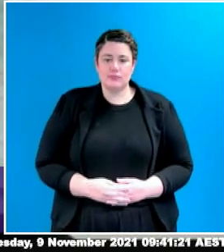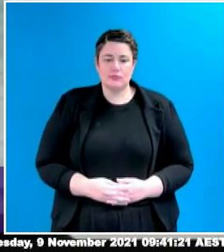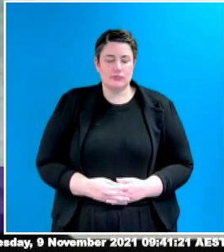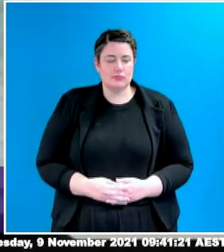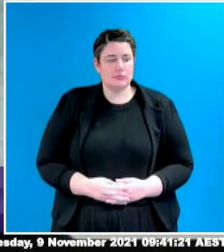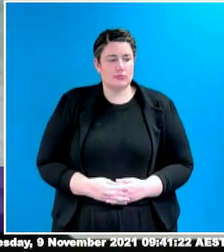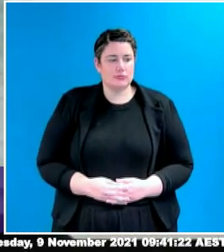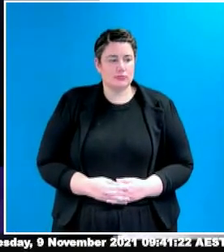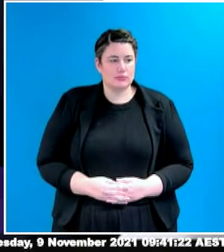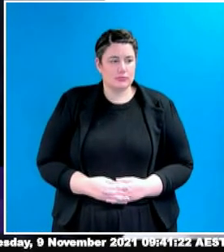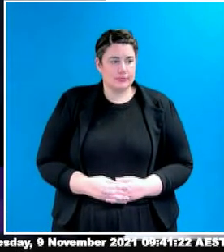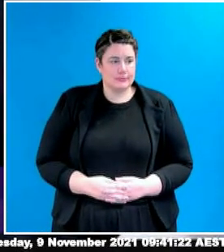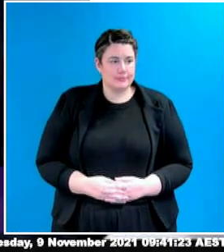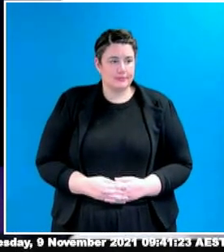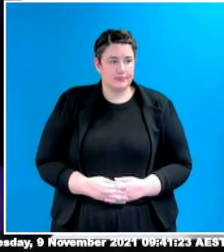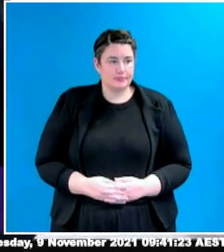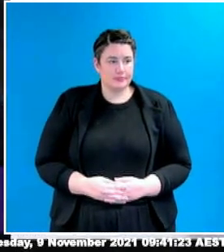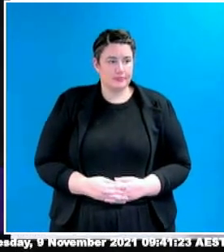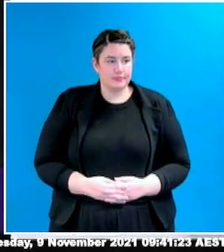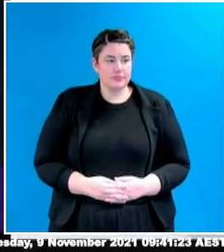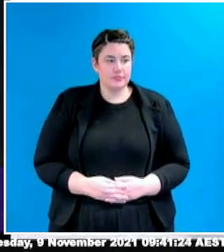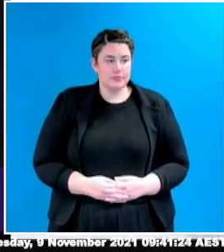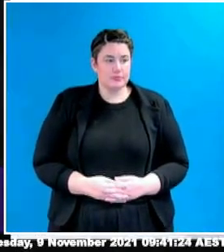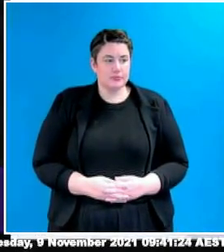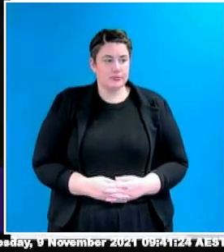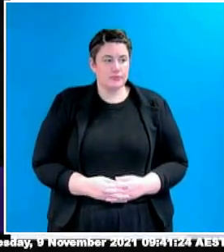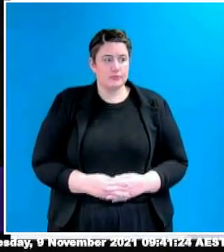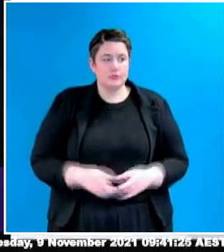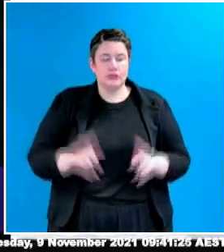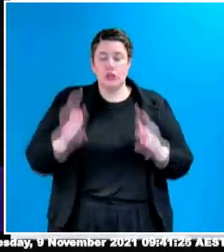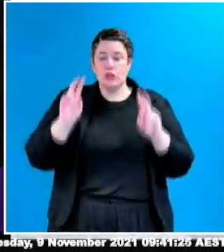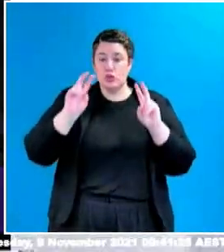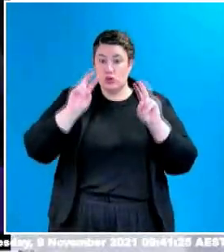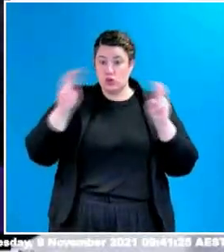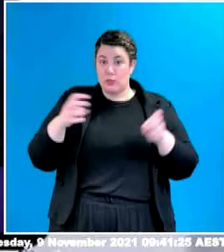The topics I want to ask you both about is to assist the